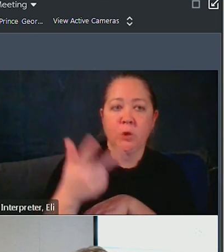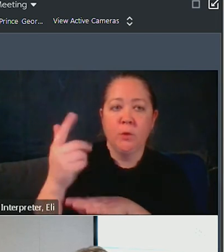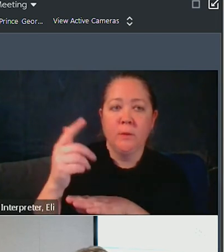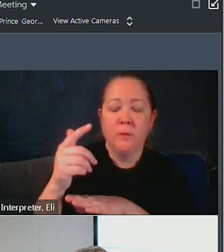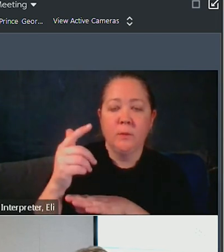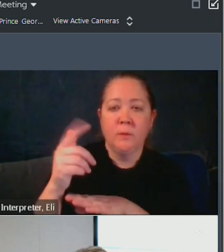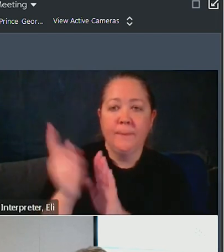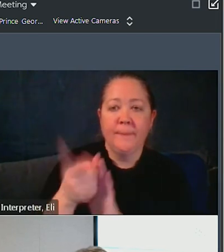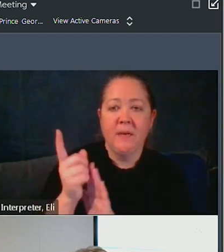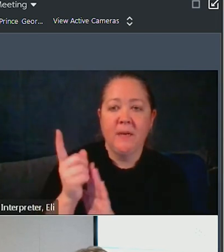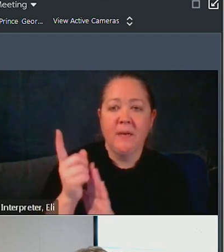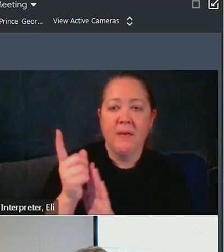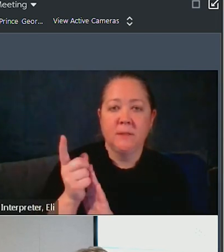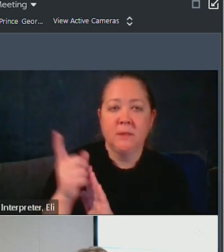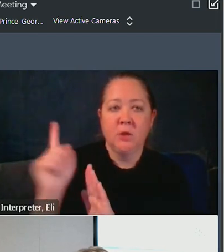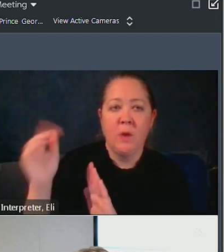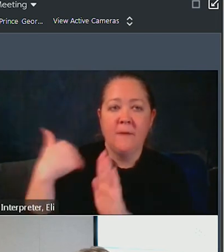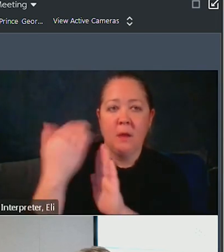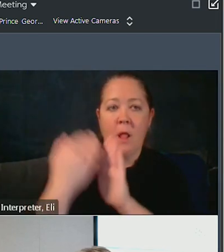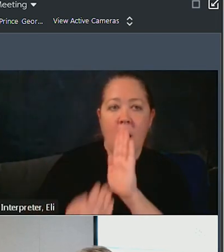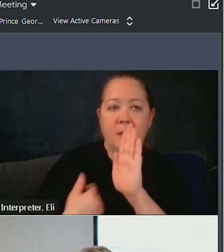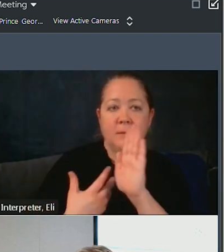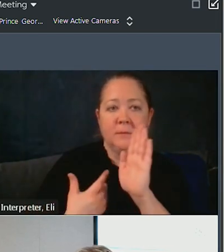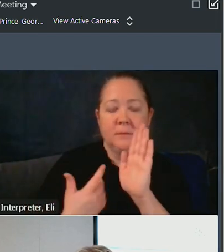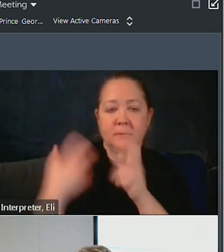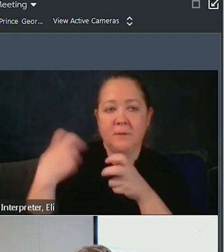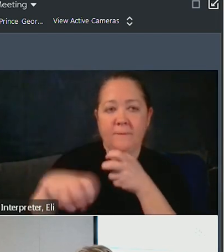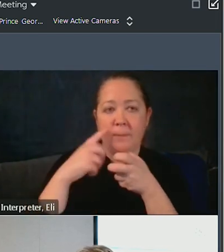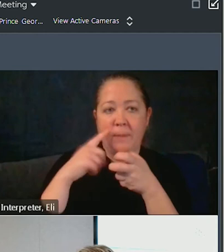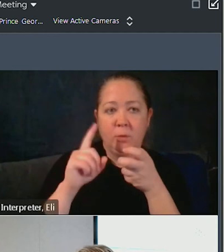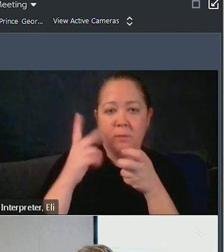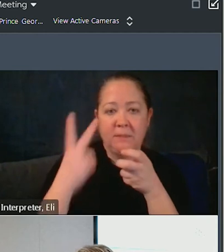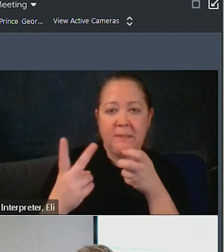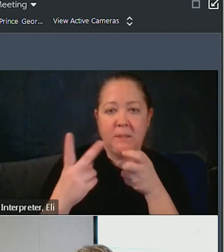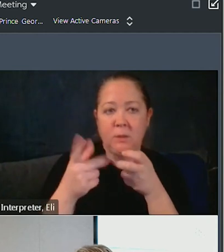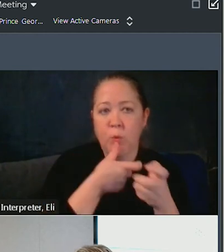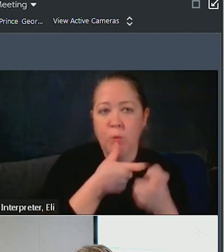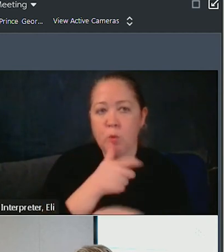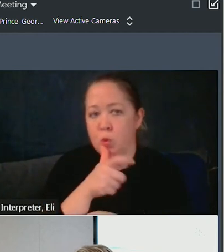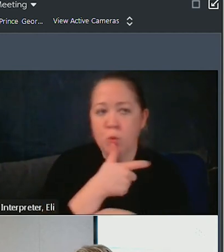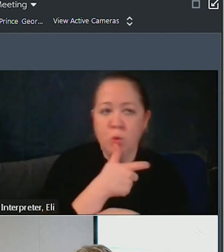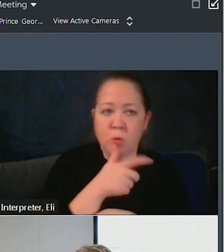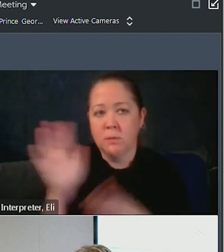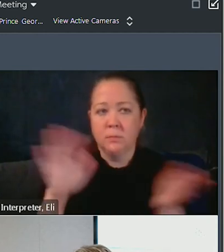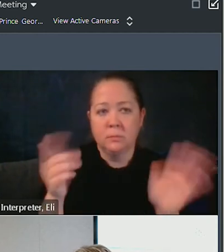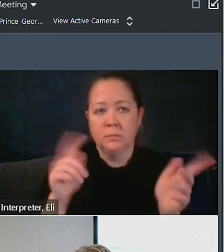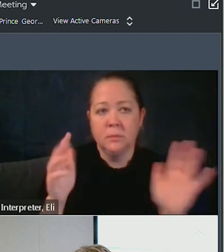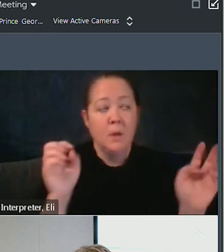me to keep track of who's who here. Okay. And what about Lani? Monroe